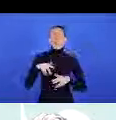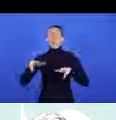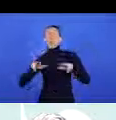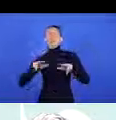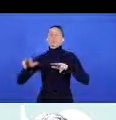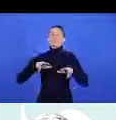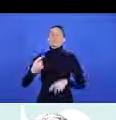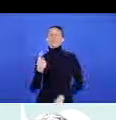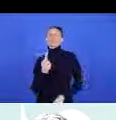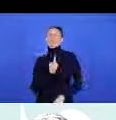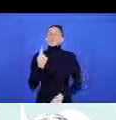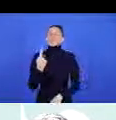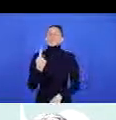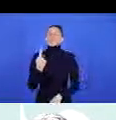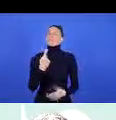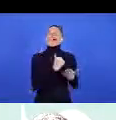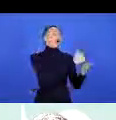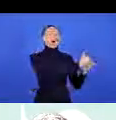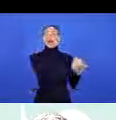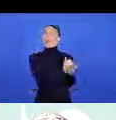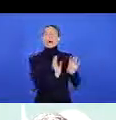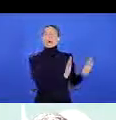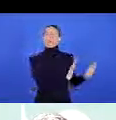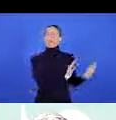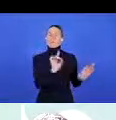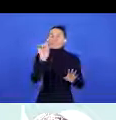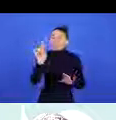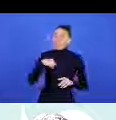hear that. But I wanted to arrange things by myself, without the help of